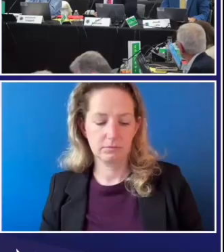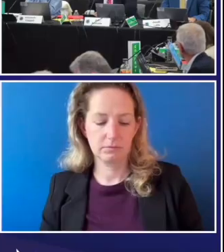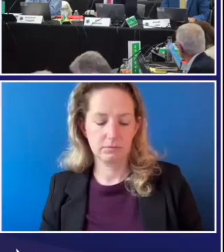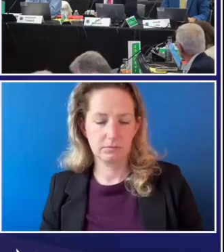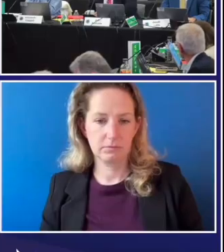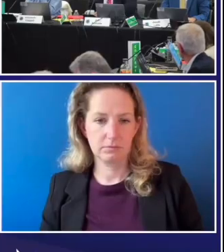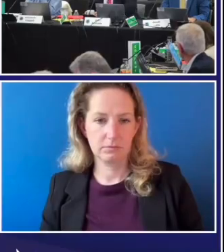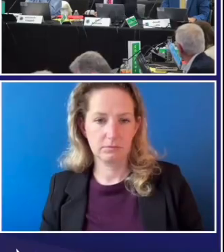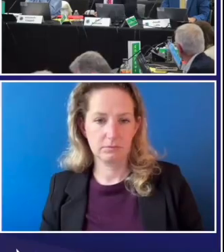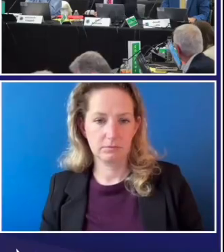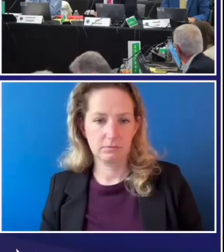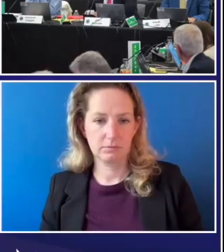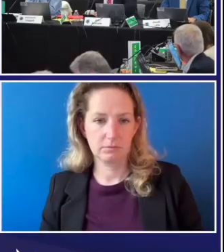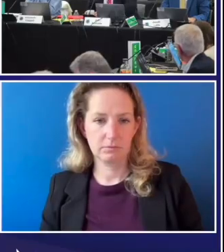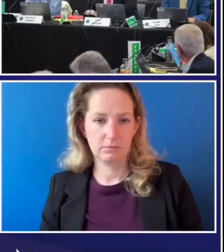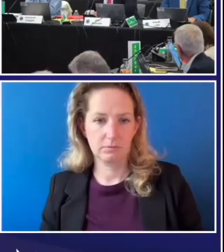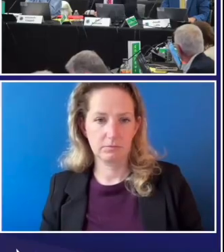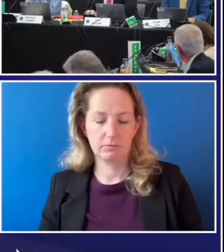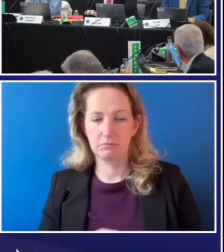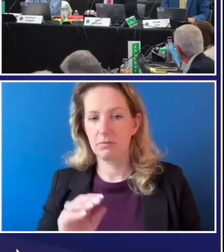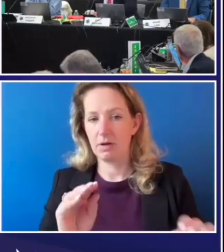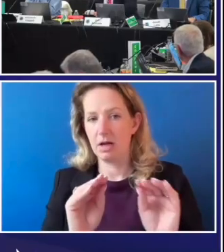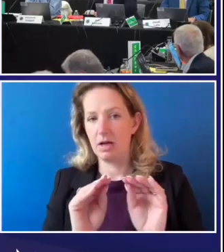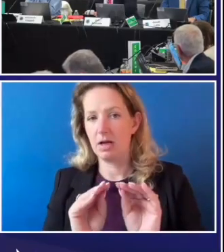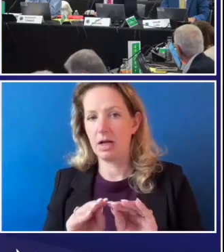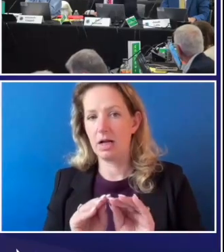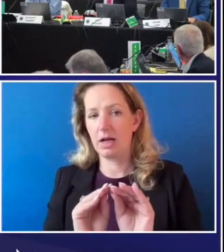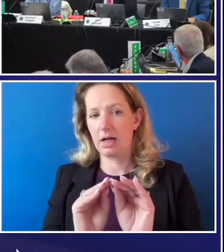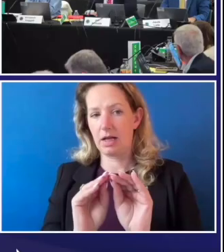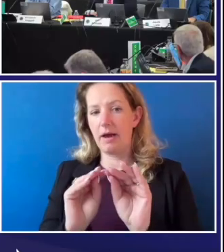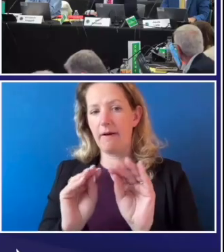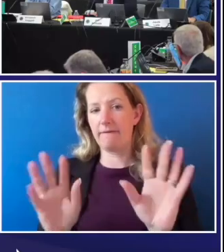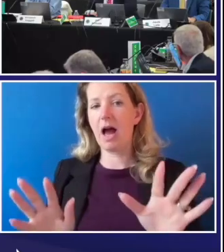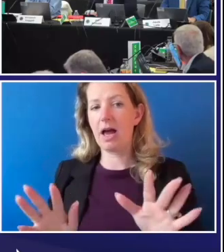Yeah, that was just a clarifying change. I think initially I said educational or, and we